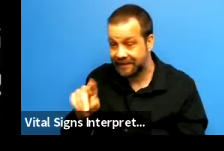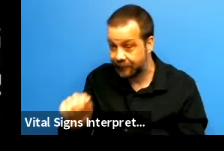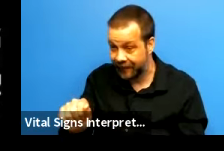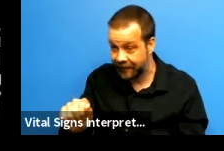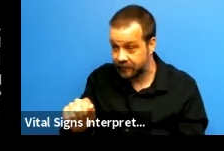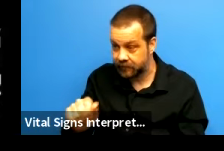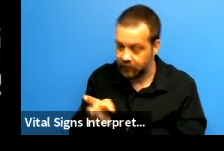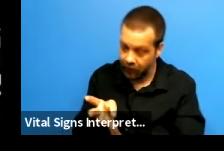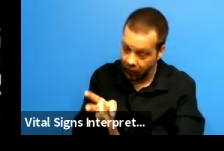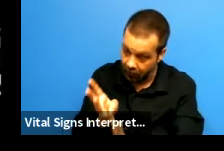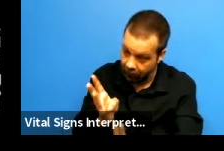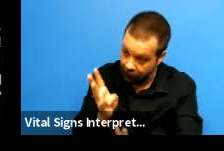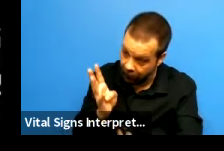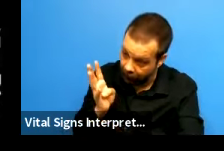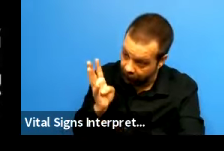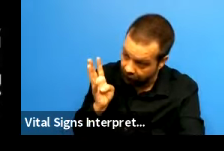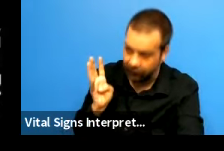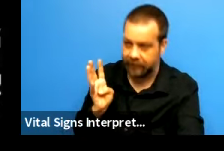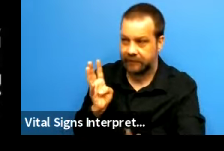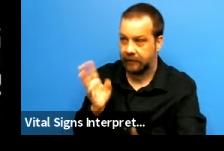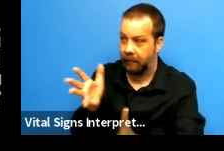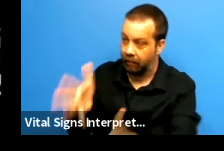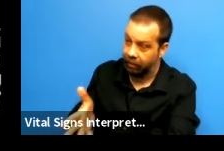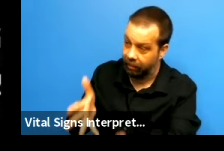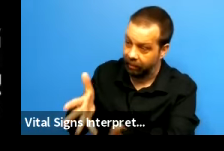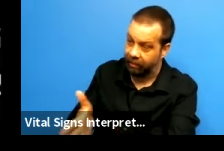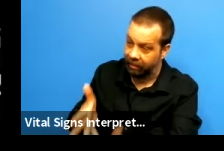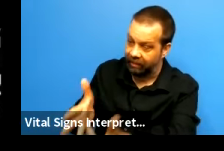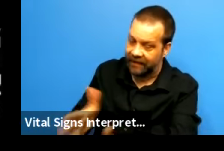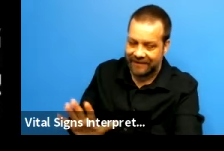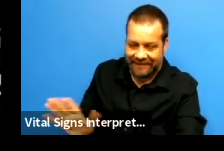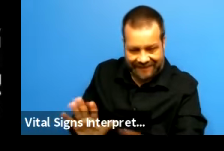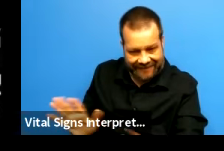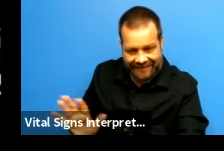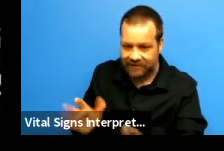That's what we have been hearing about folks